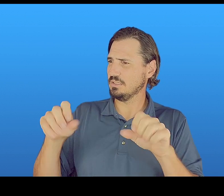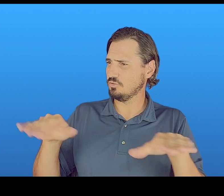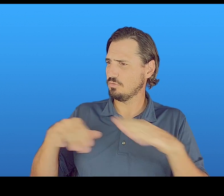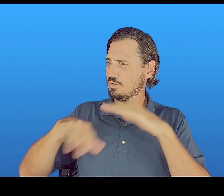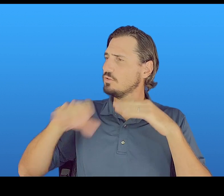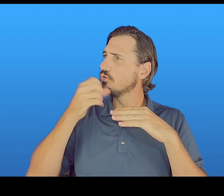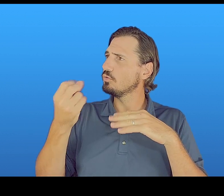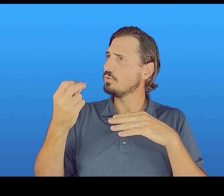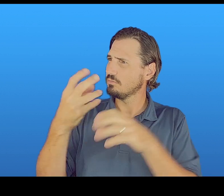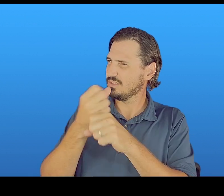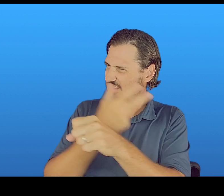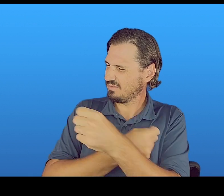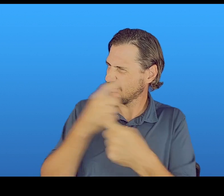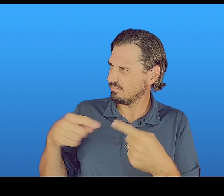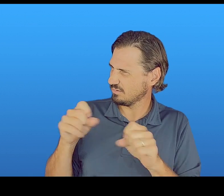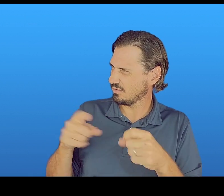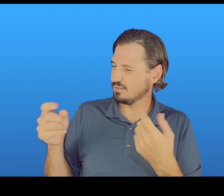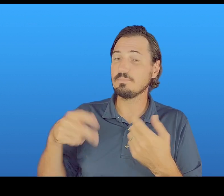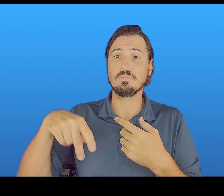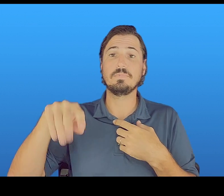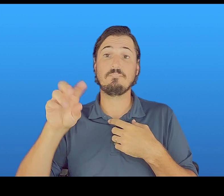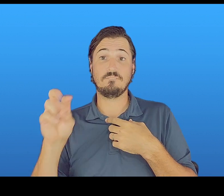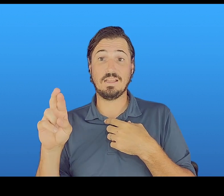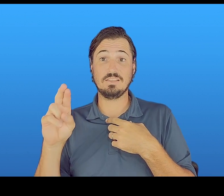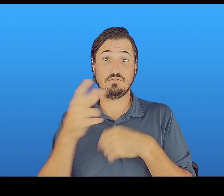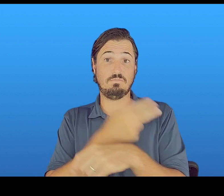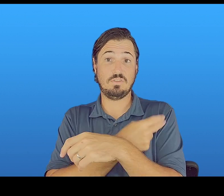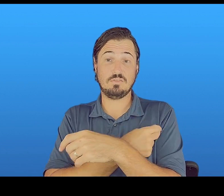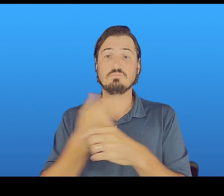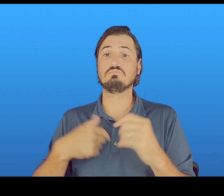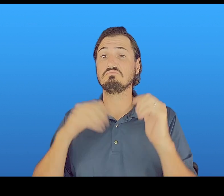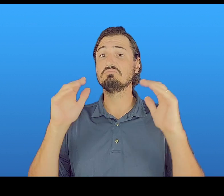Dr. B, do we know when kids younger than 12 will be able to get a vaccine?